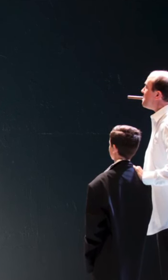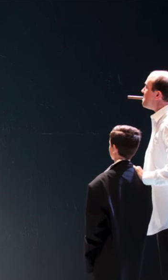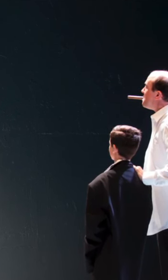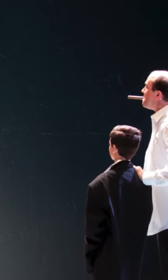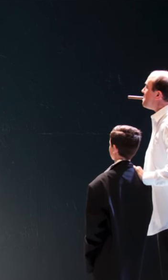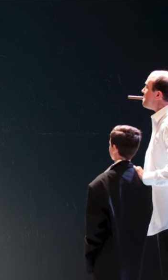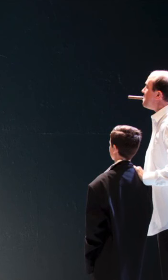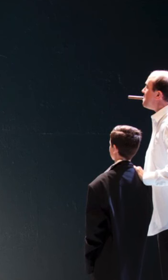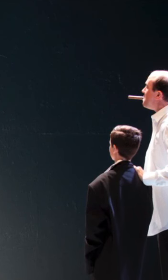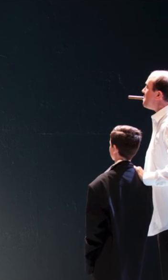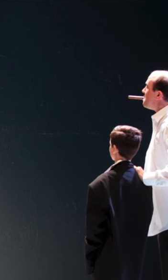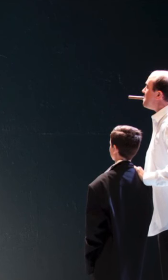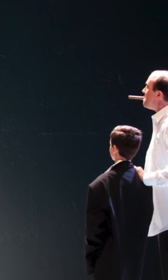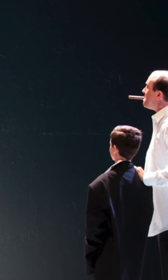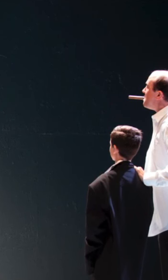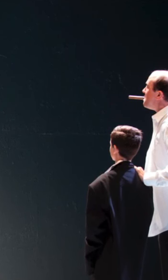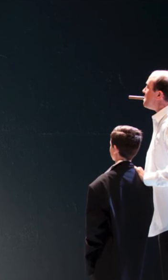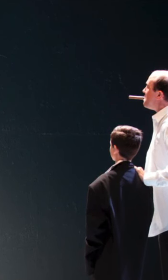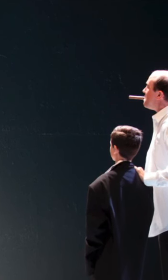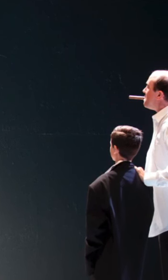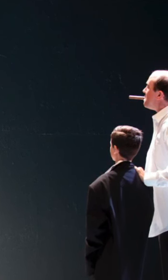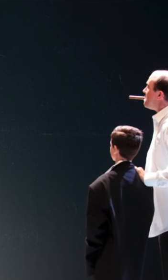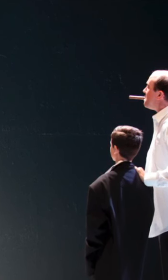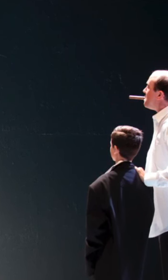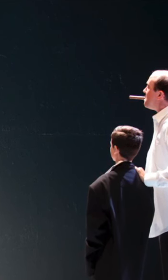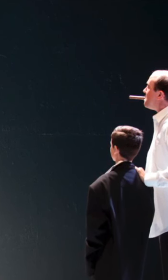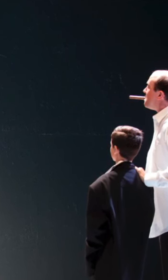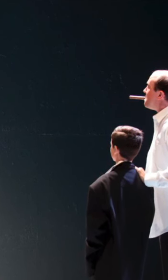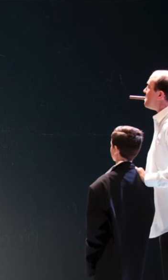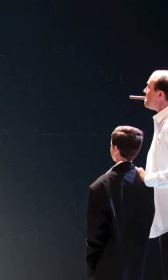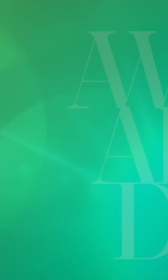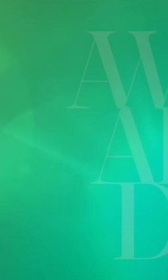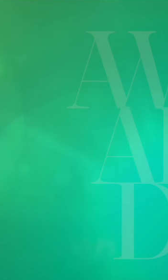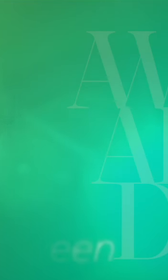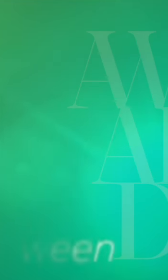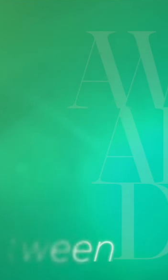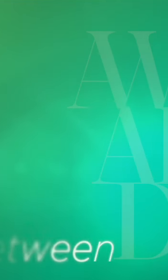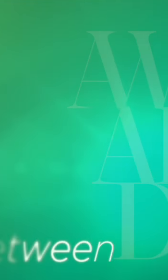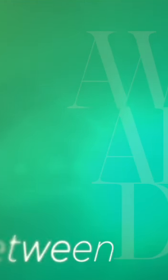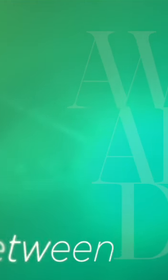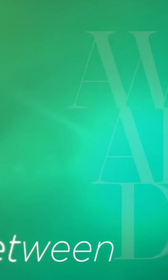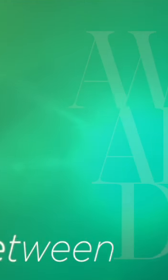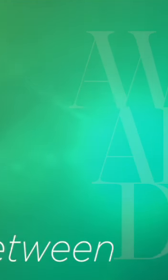From 2004 to 2006, Tommy was a resident playwright at Griffin Theatre Company,